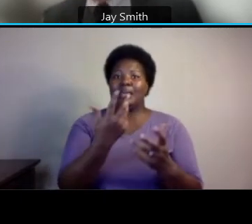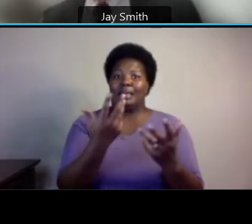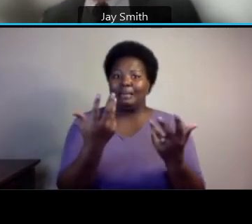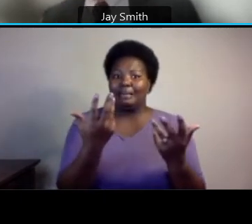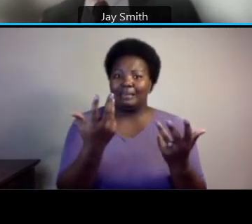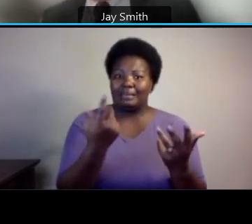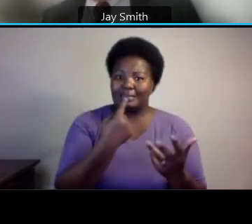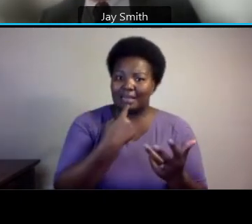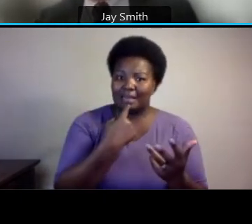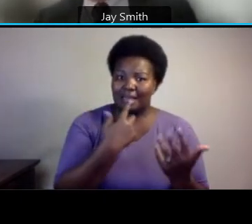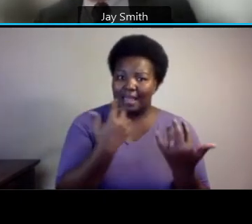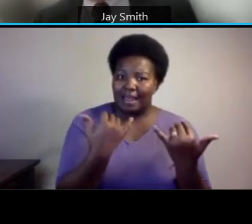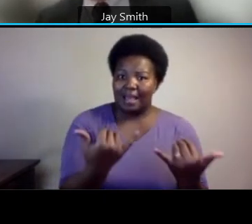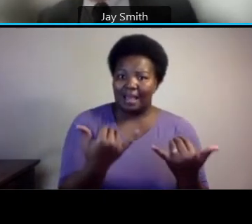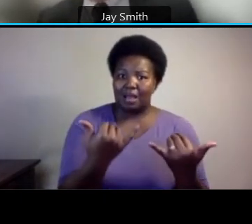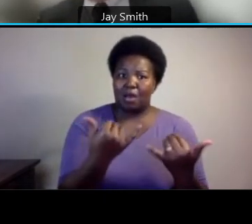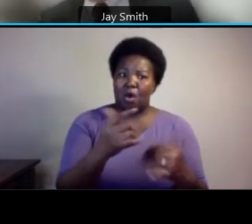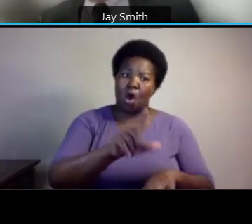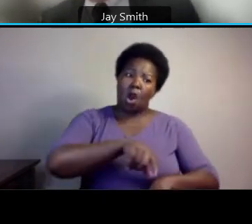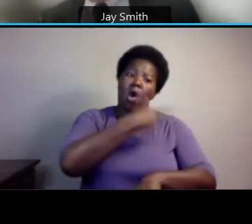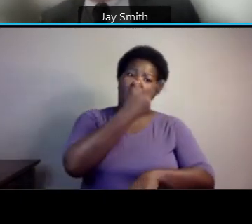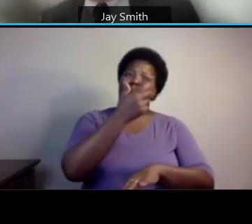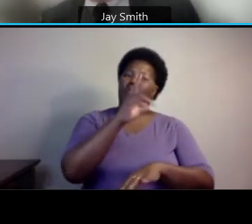i'll just say it's different because it's a different operation